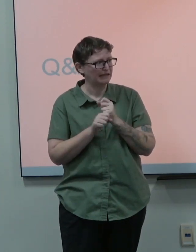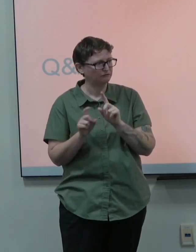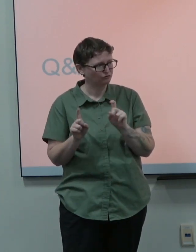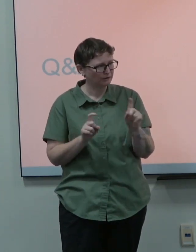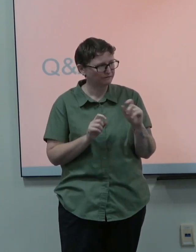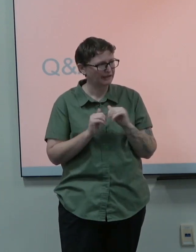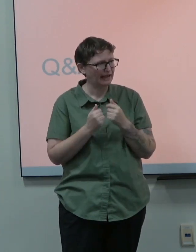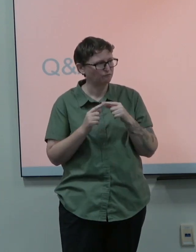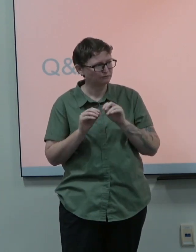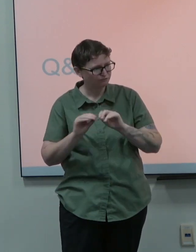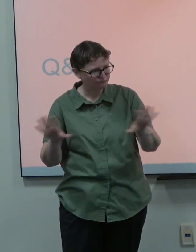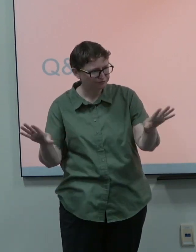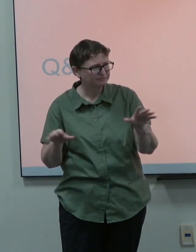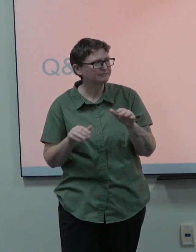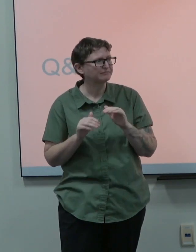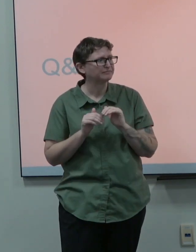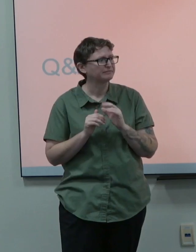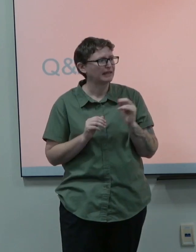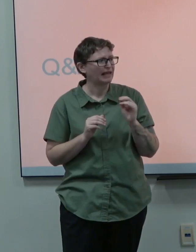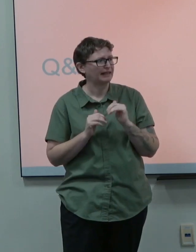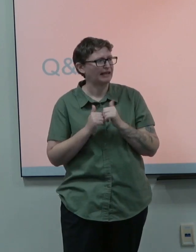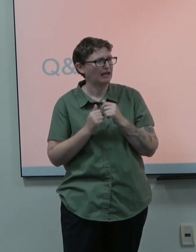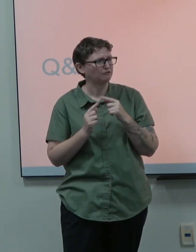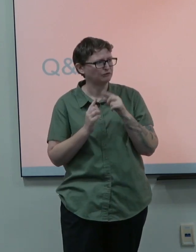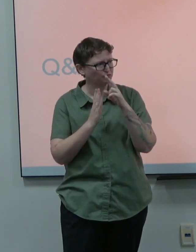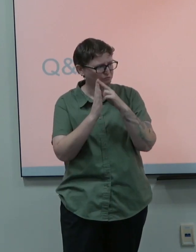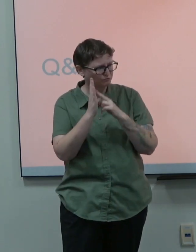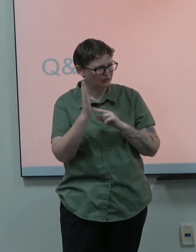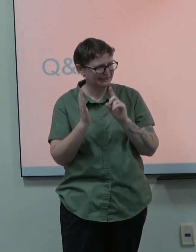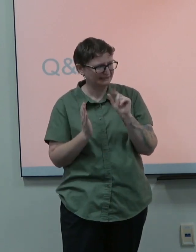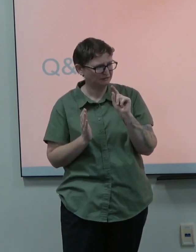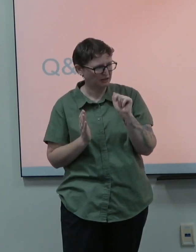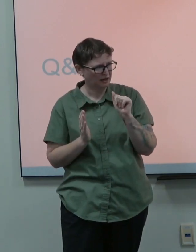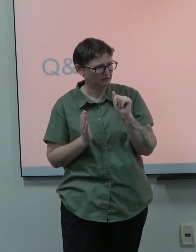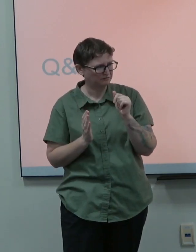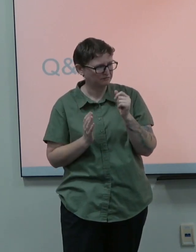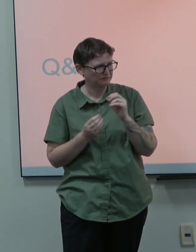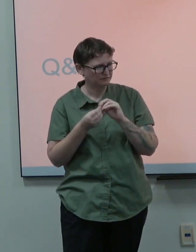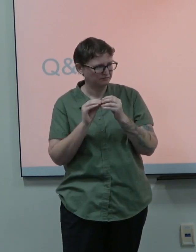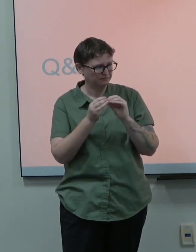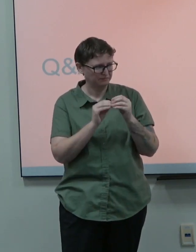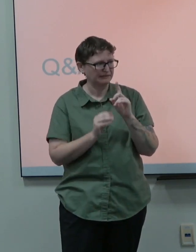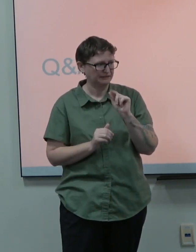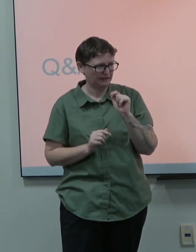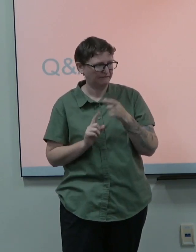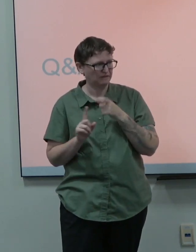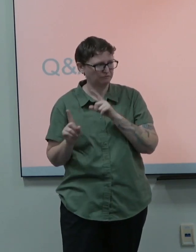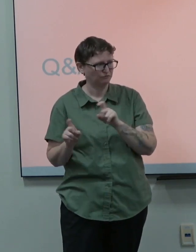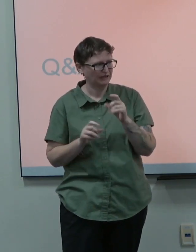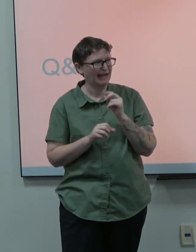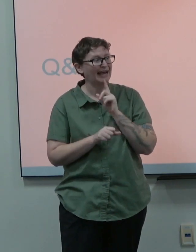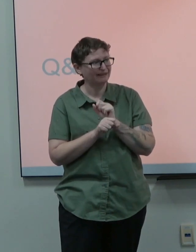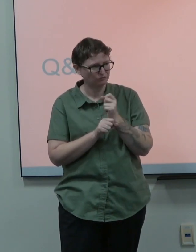For example, how to make a survey, how to disseminate a survey, and how to read data and quantitative data from a survey